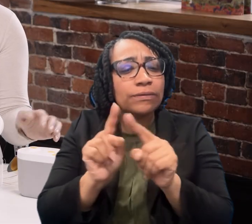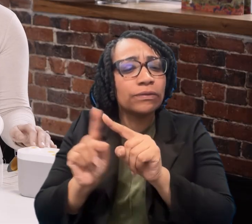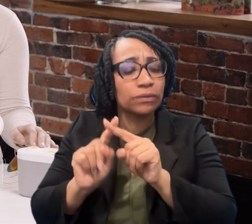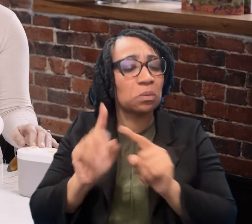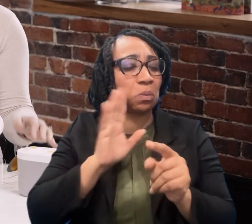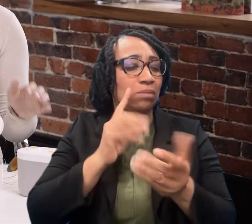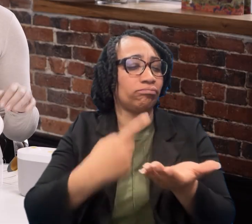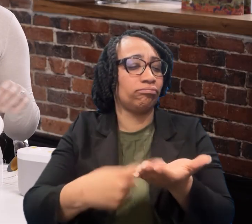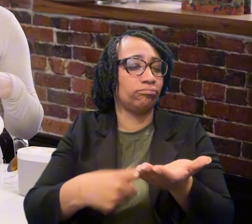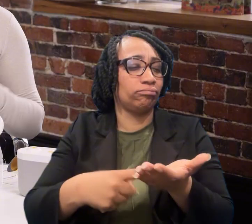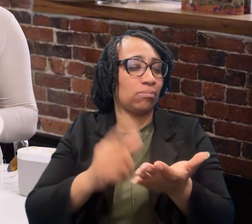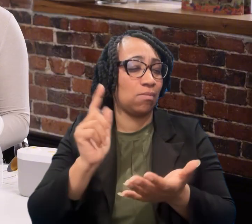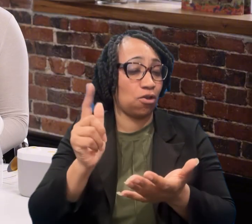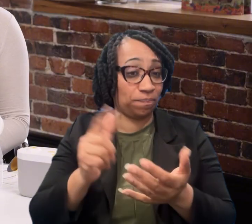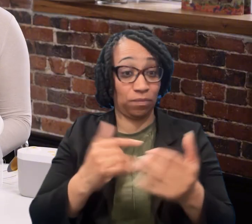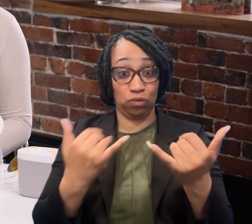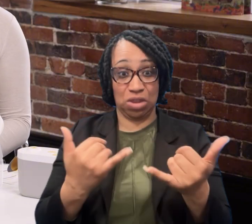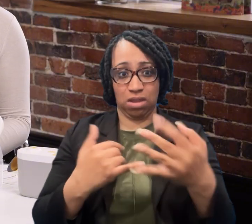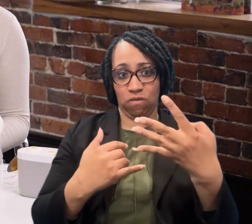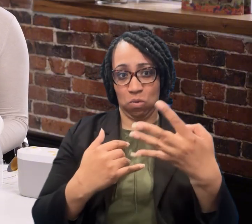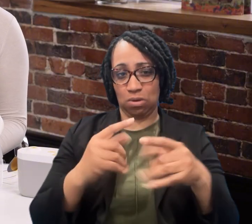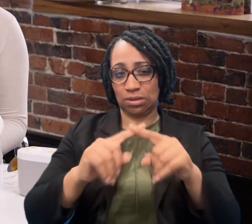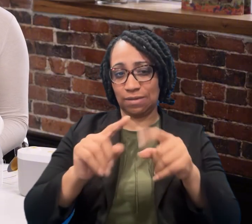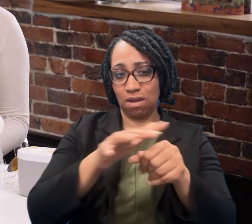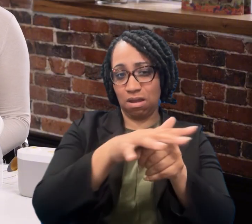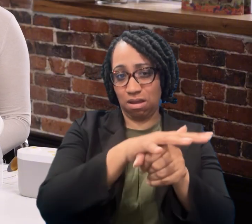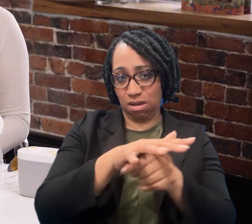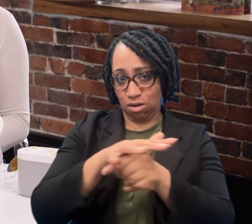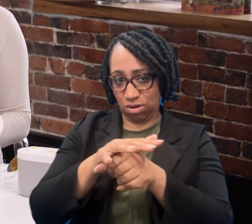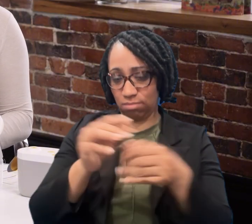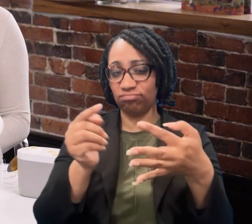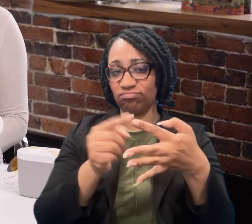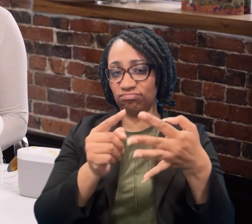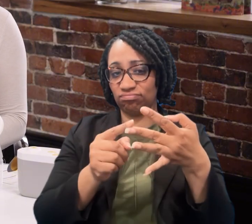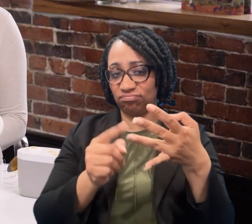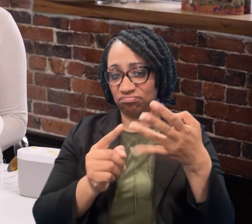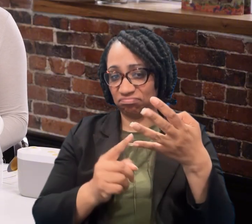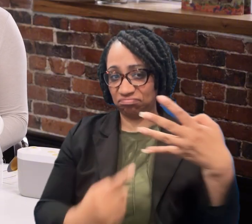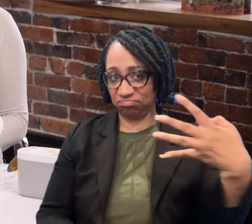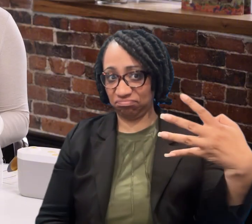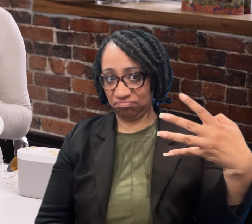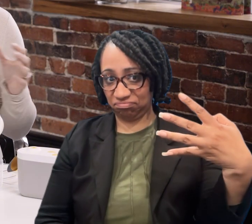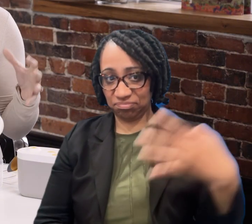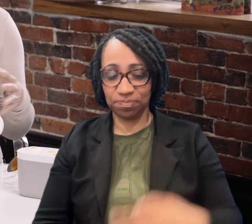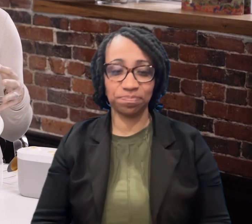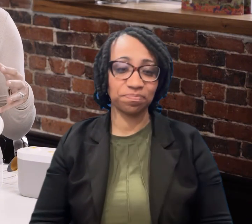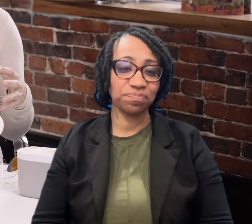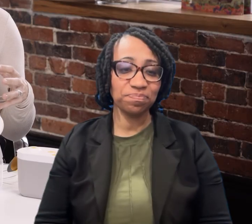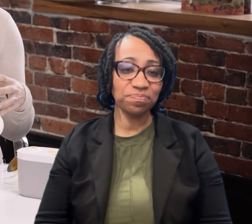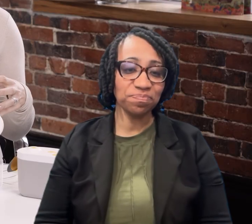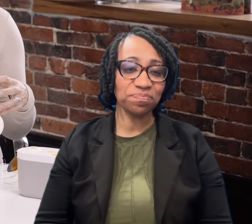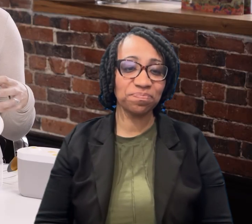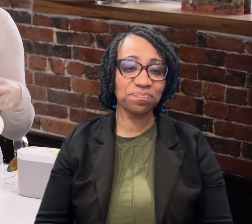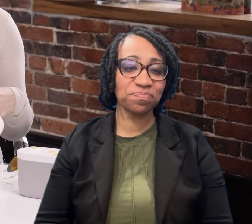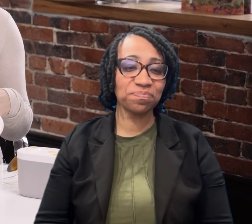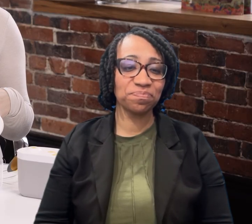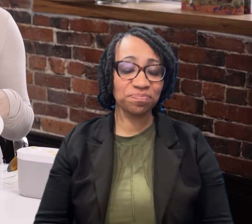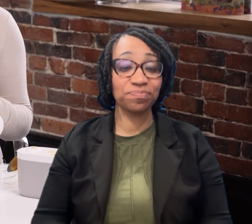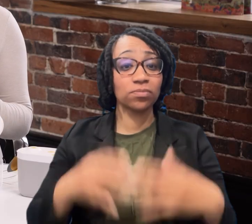differences that we'll go through in a little bit. Today we're going to be going through the special features of these pumps, what's included in the boxes that they come with,